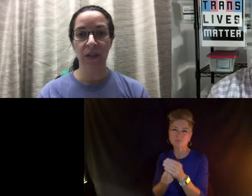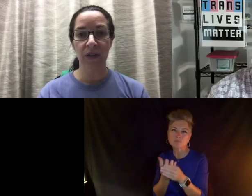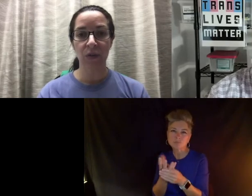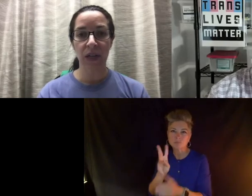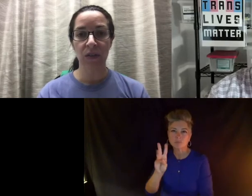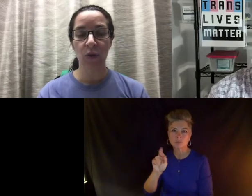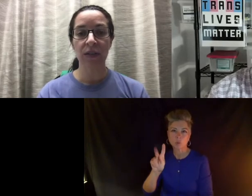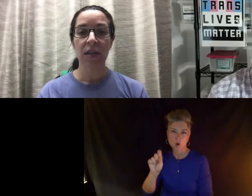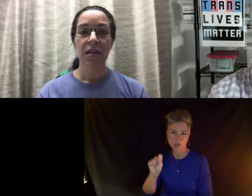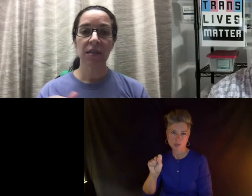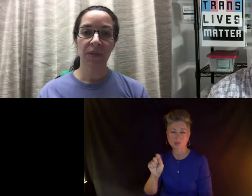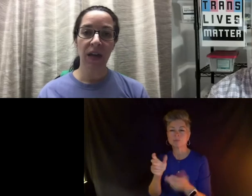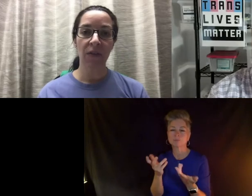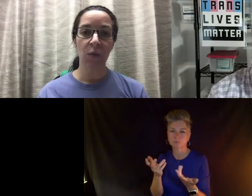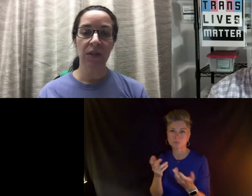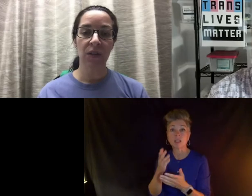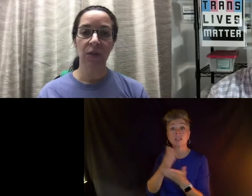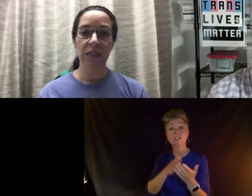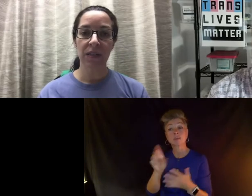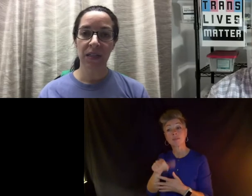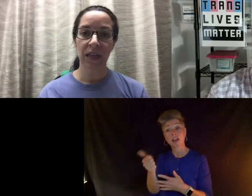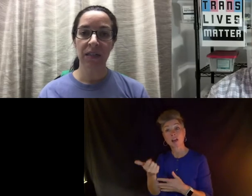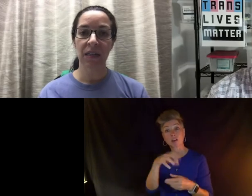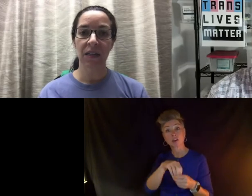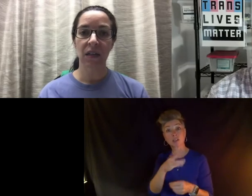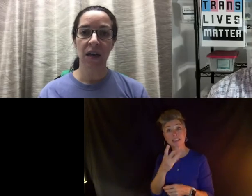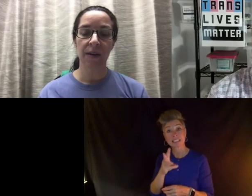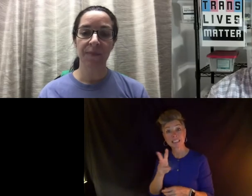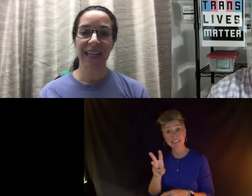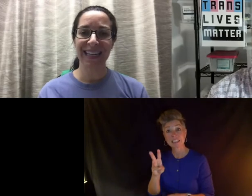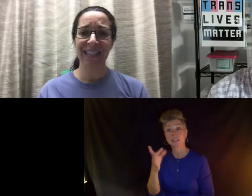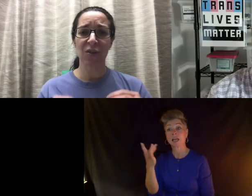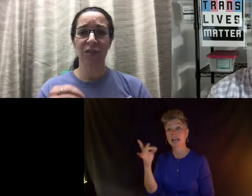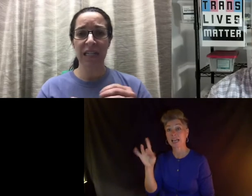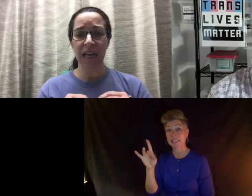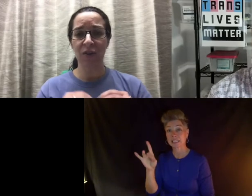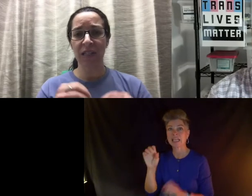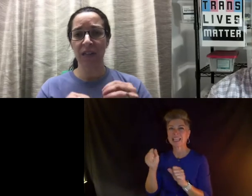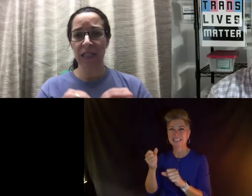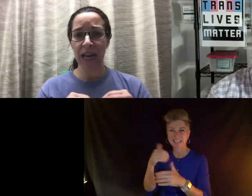are associated to warts. Some of the other ones, including 16 and 18 can get into your DNA your cell DNA